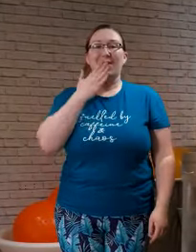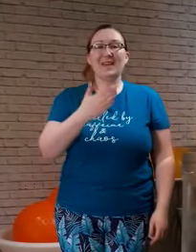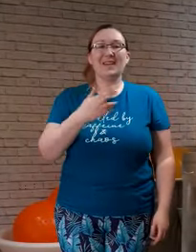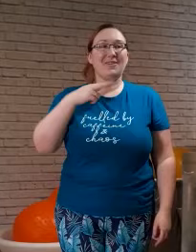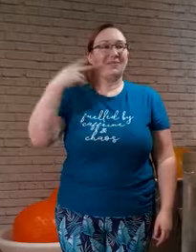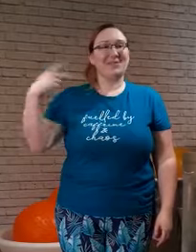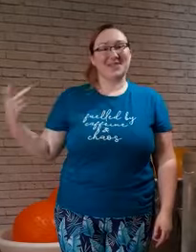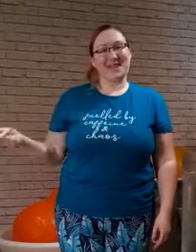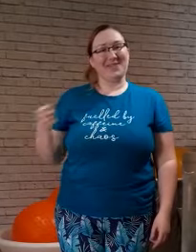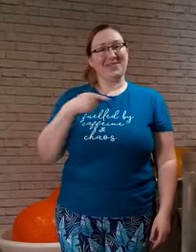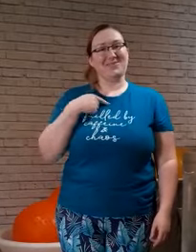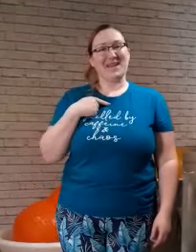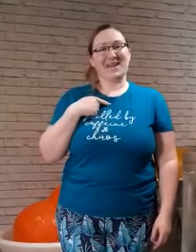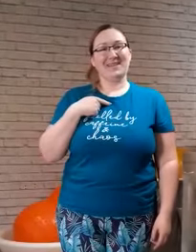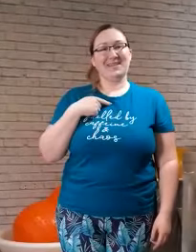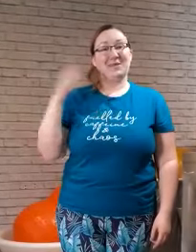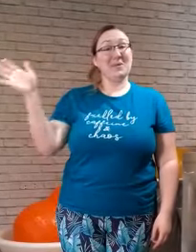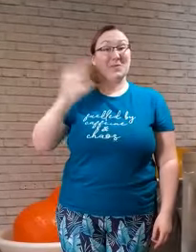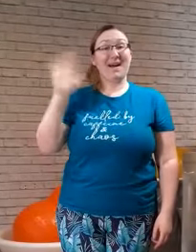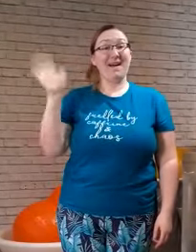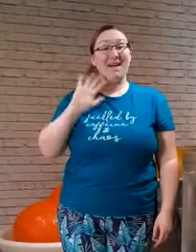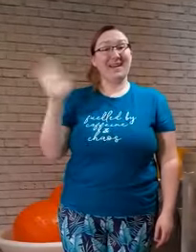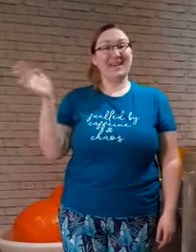Thank you for singing with me! Bye!